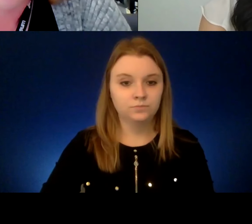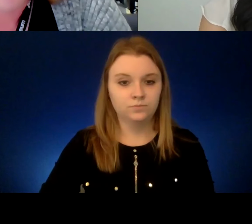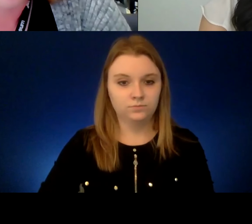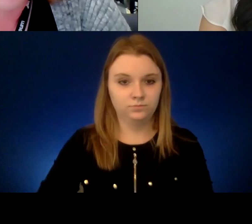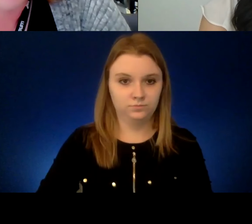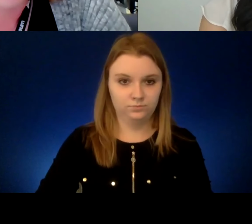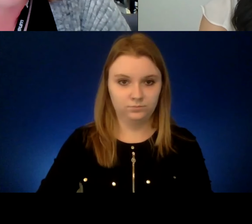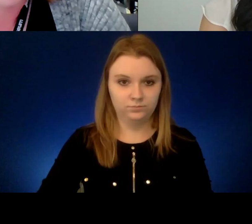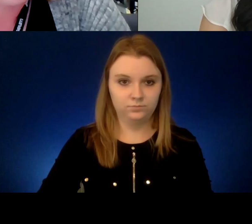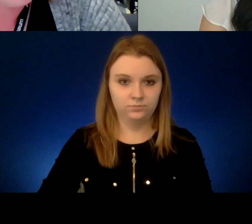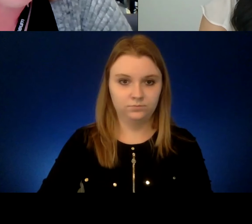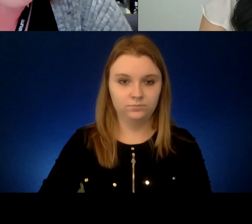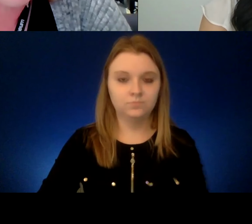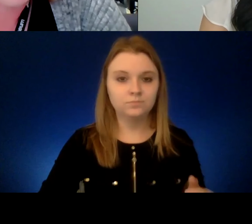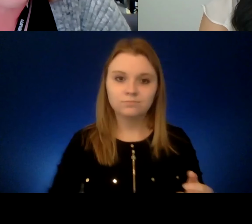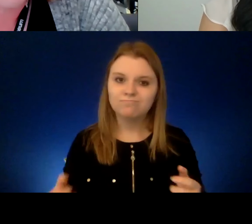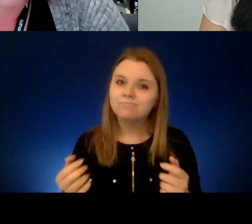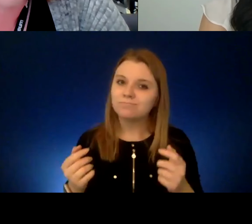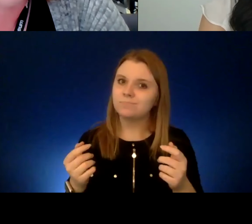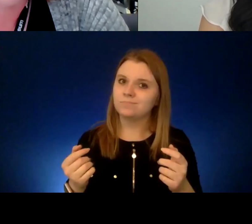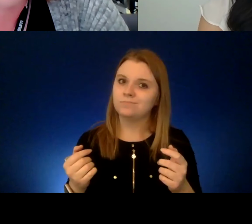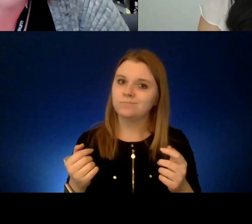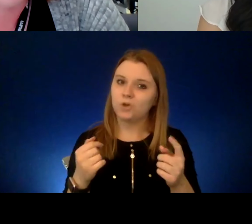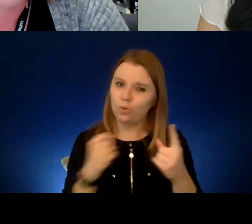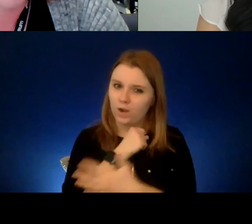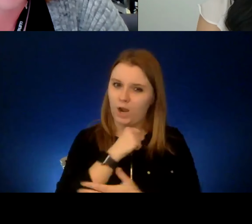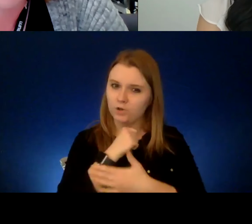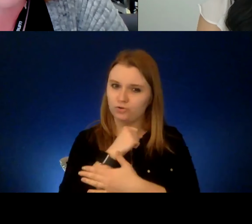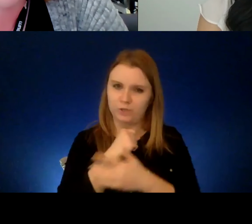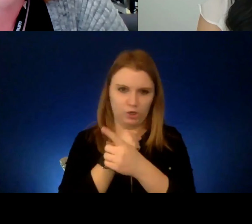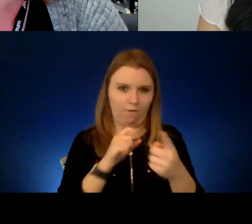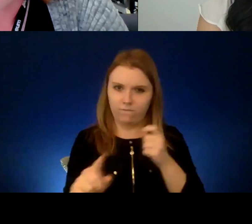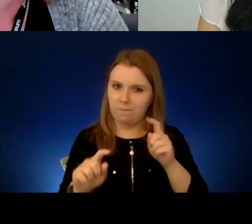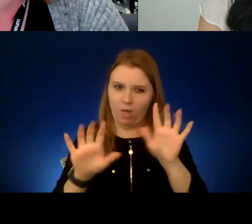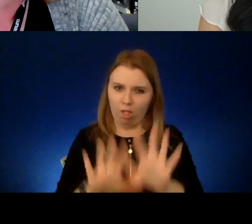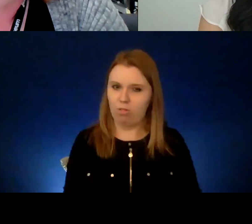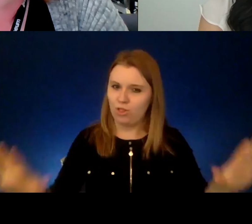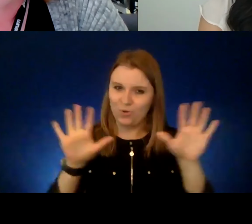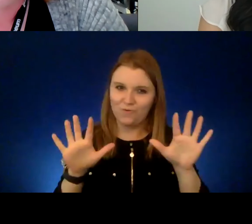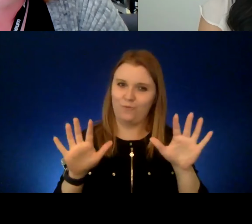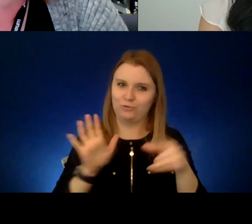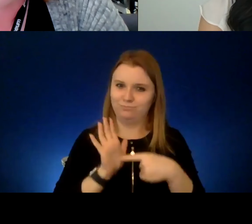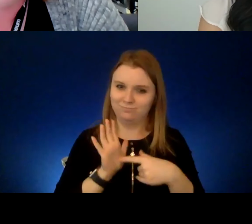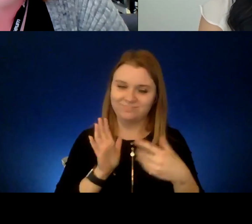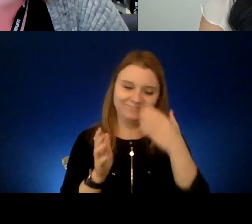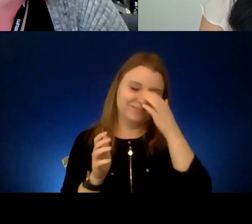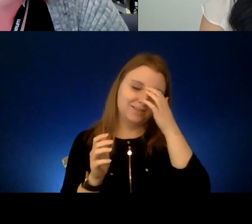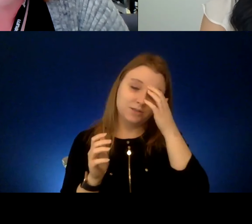We have a lot of regions of the country represented here and I know that how COVID in general is being handled